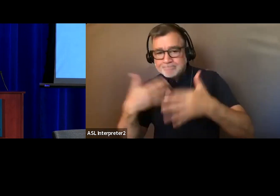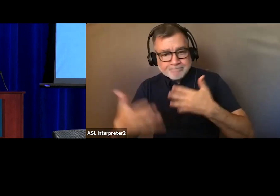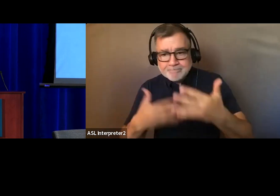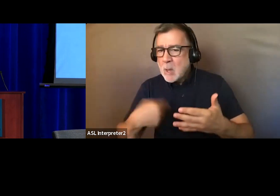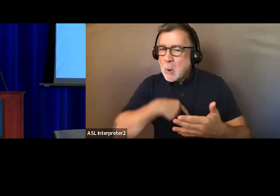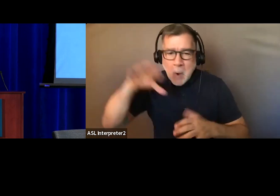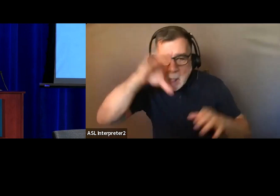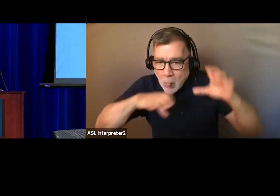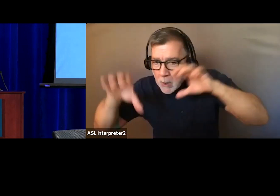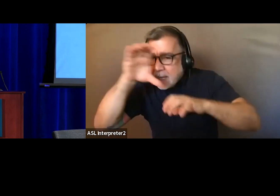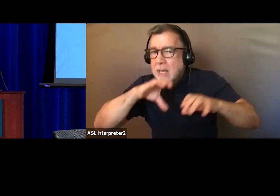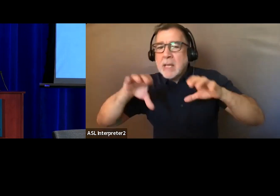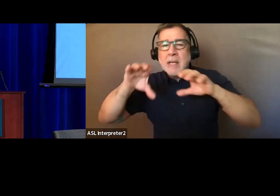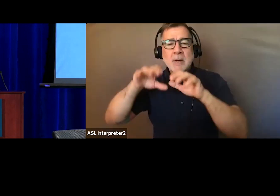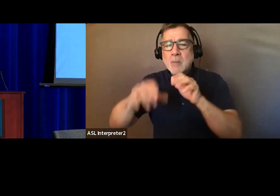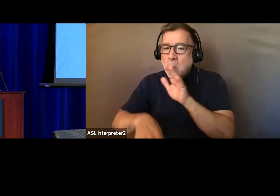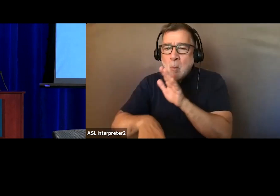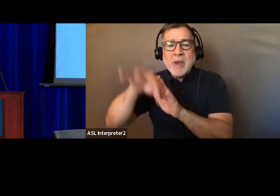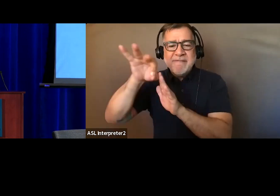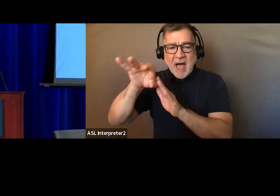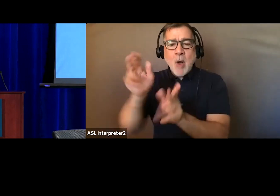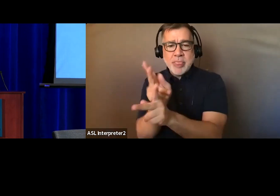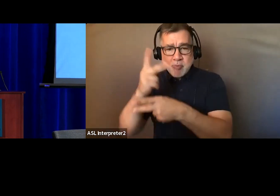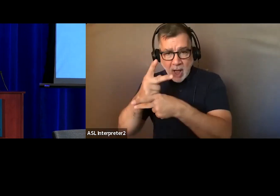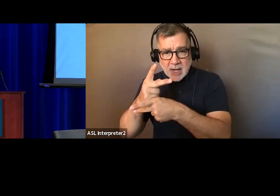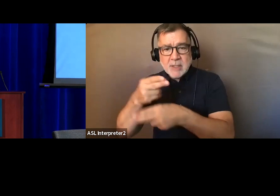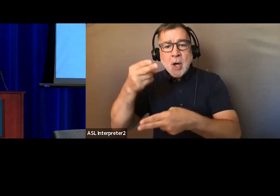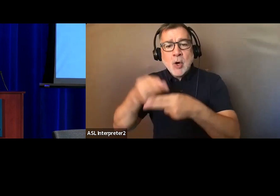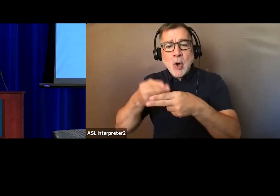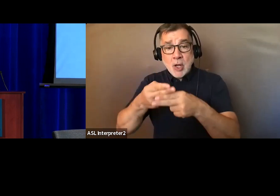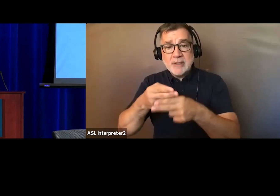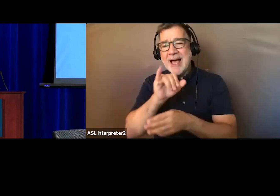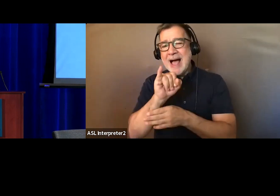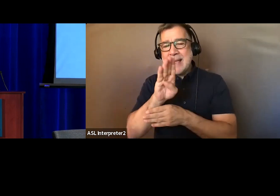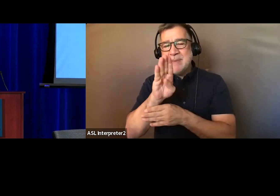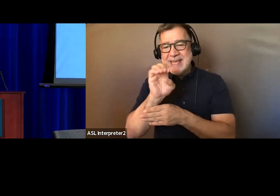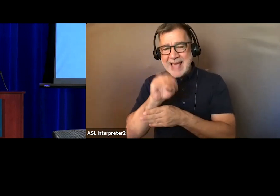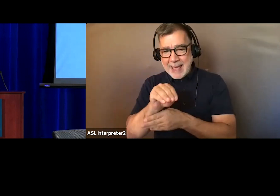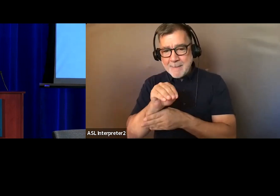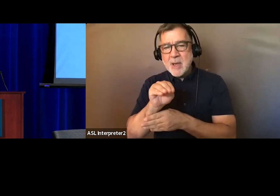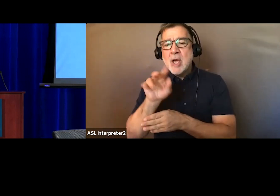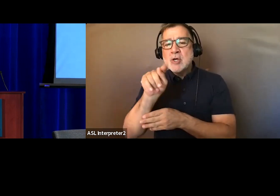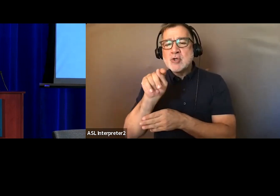We came upon -- the product we picked was IBM's TRIRIGA system, which some of you may be familiar with.